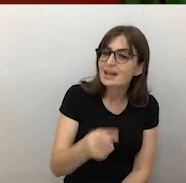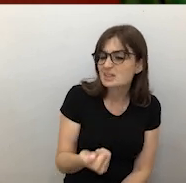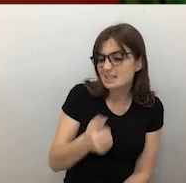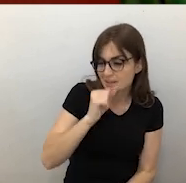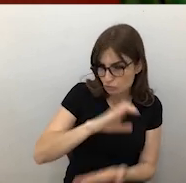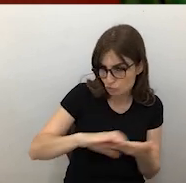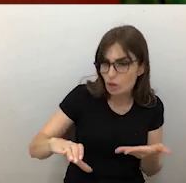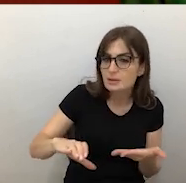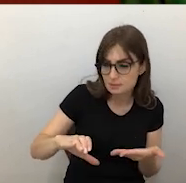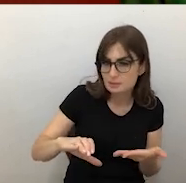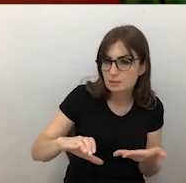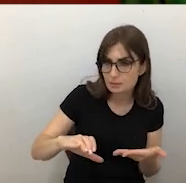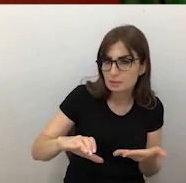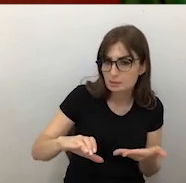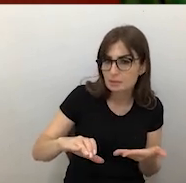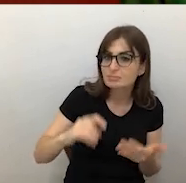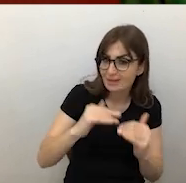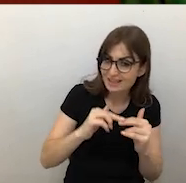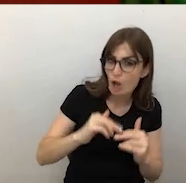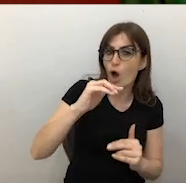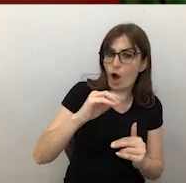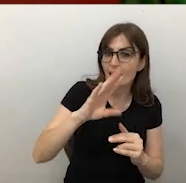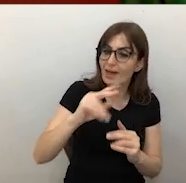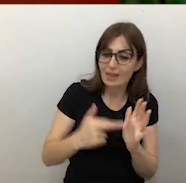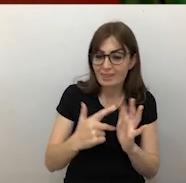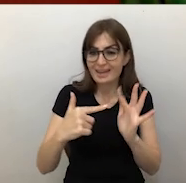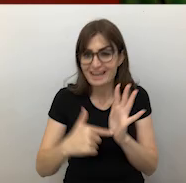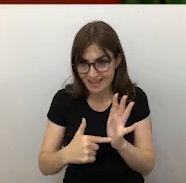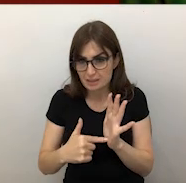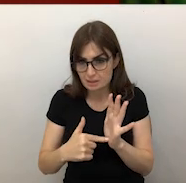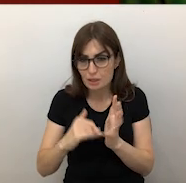of $156,600 is higher